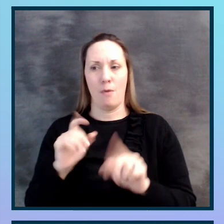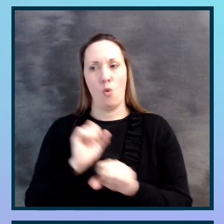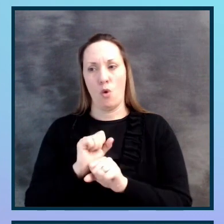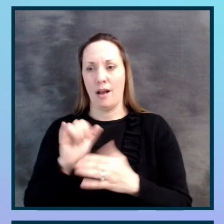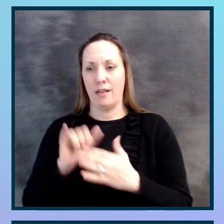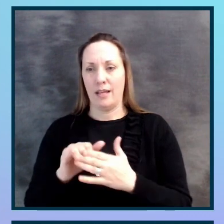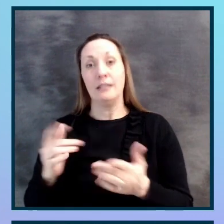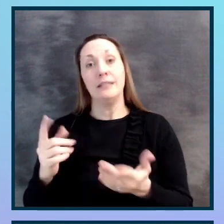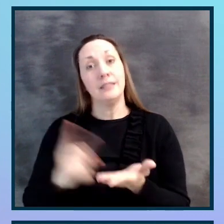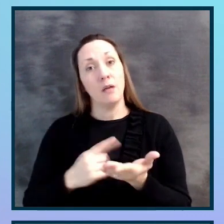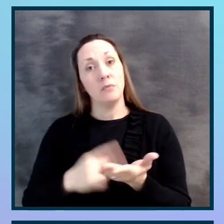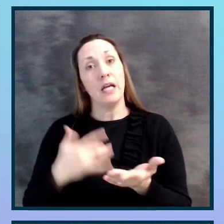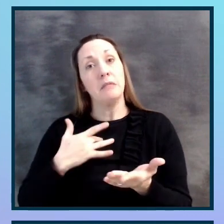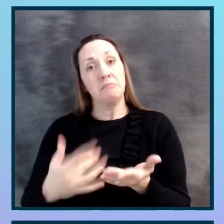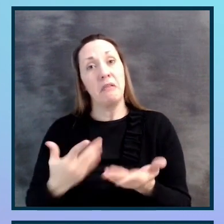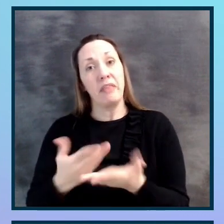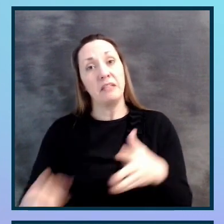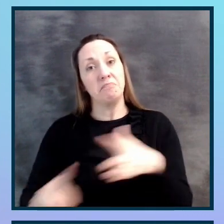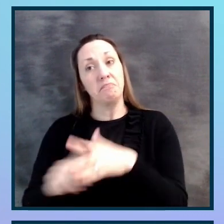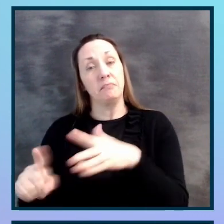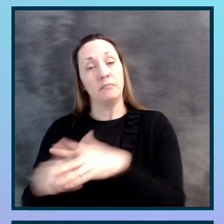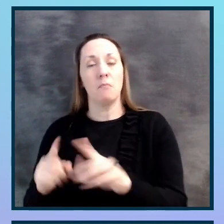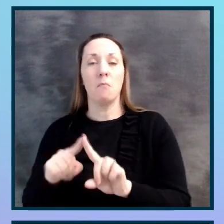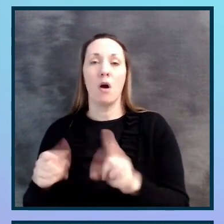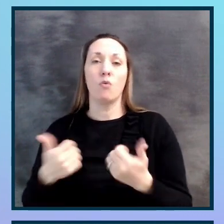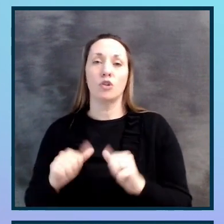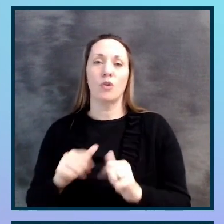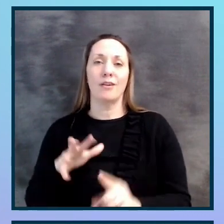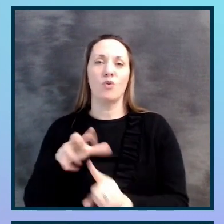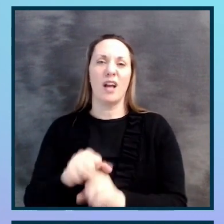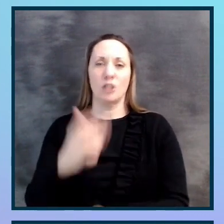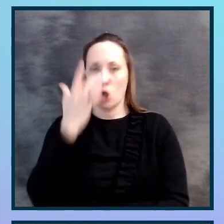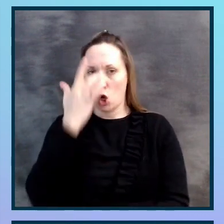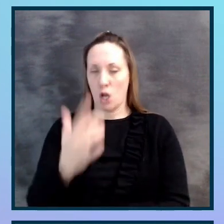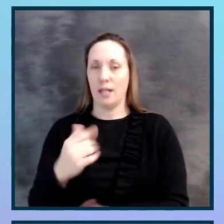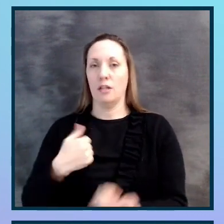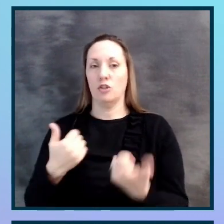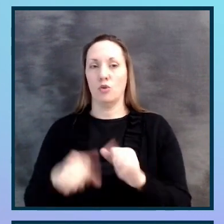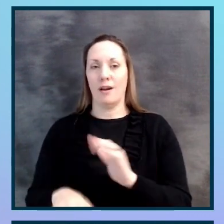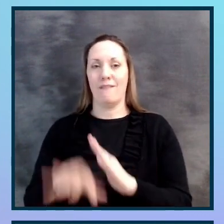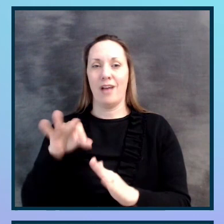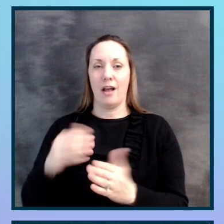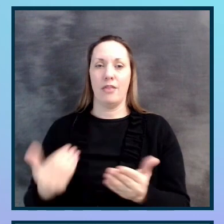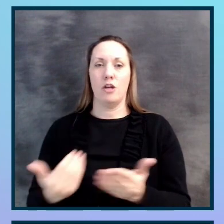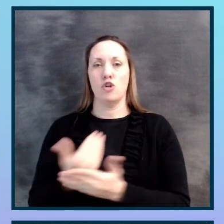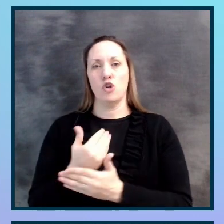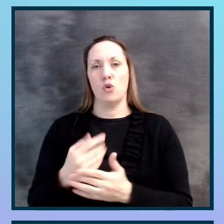but we're doing what we can to make sure we catch those early and try to find those new leaks and patch them up.